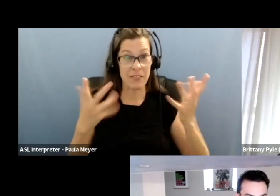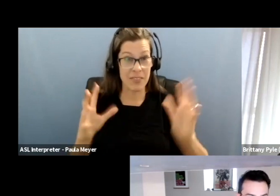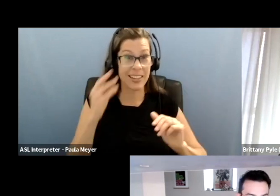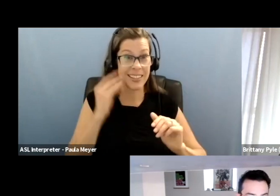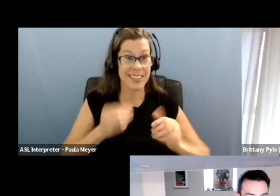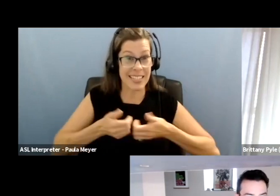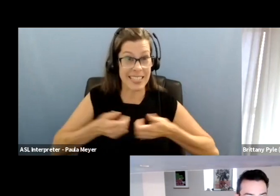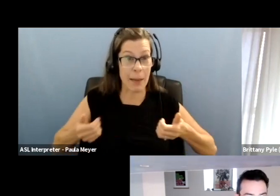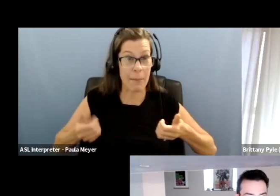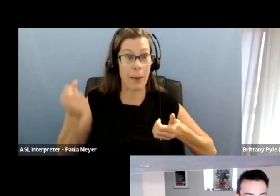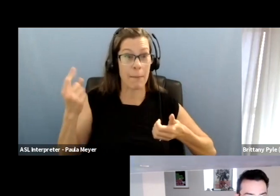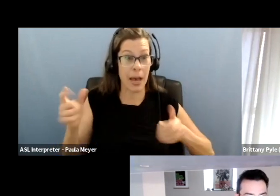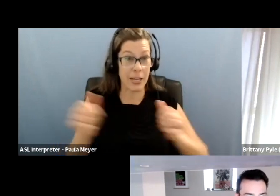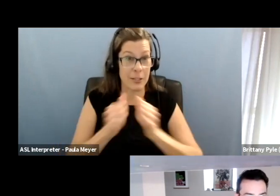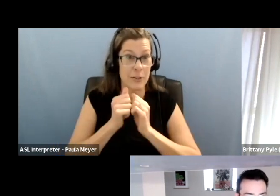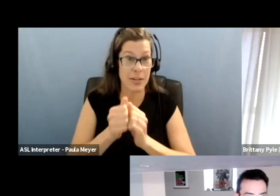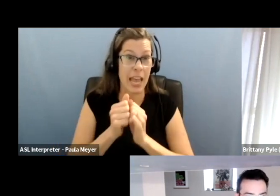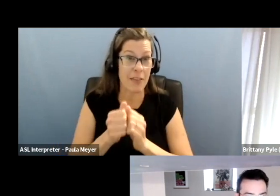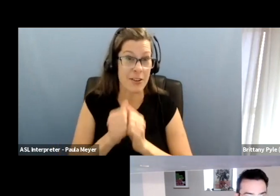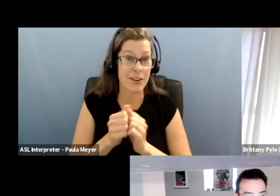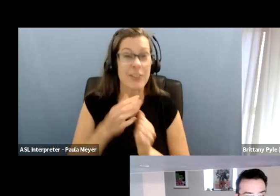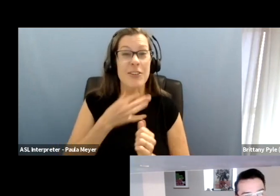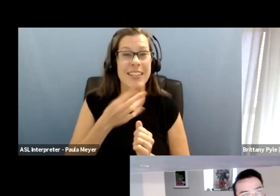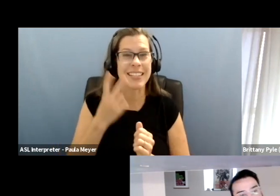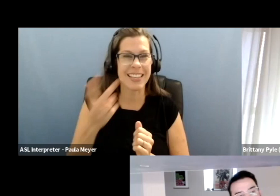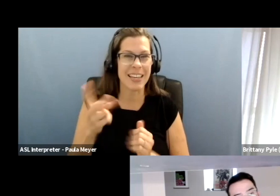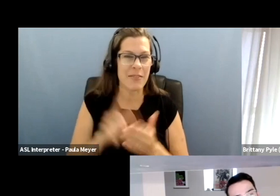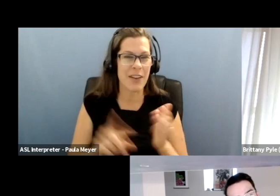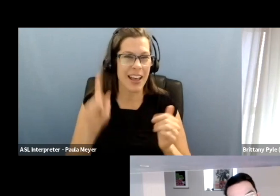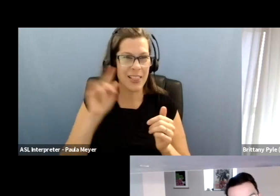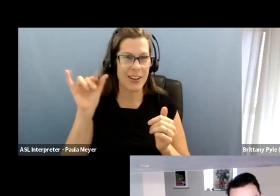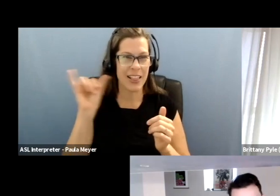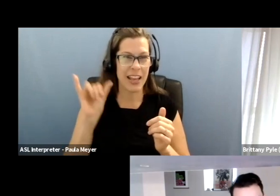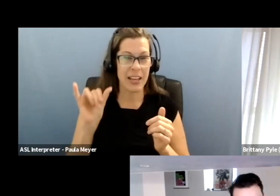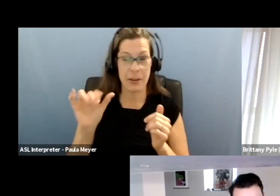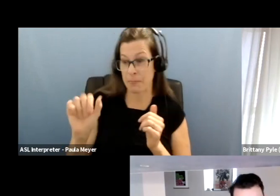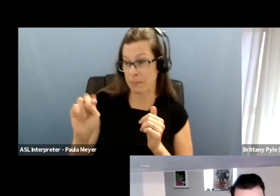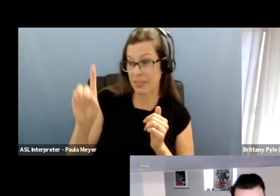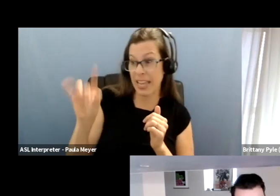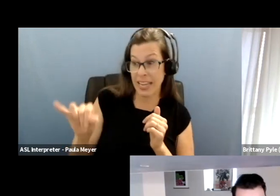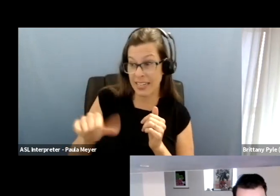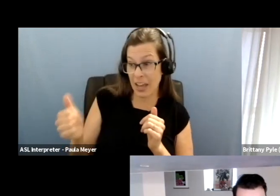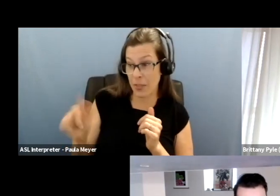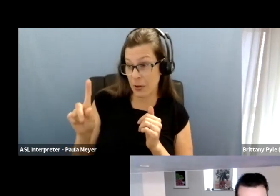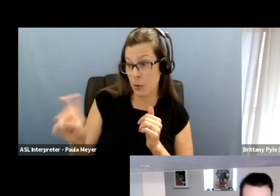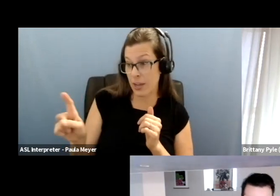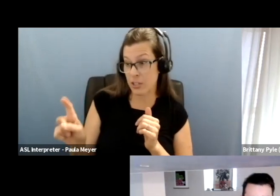But I'm curious to see how that will work. Andy, another question for Eddie? [Andy] Have you noticed a quality difference